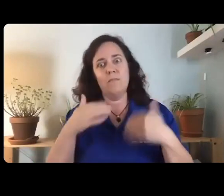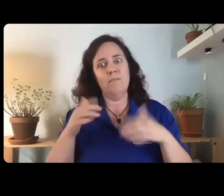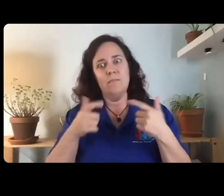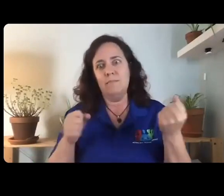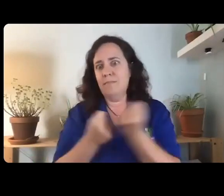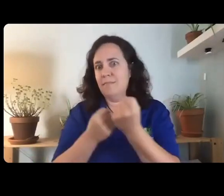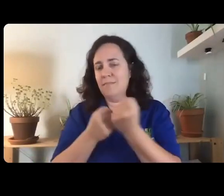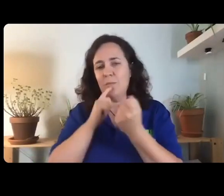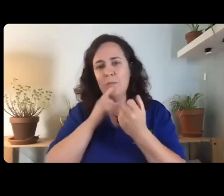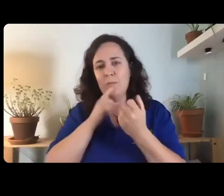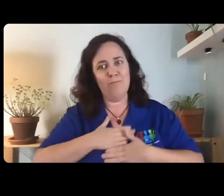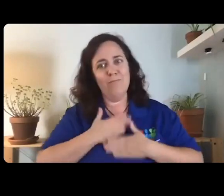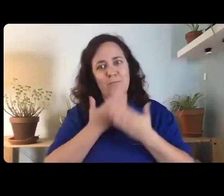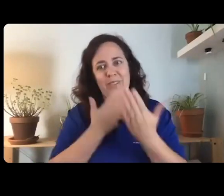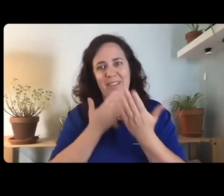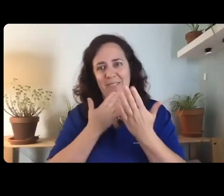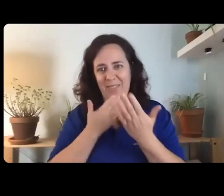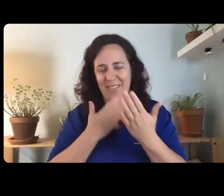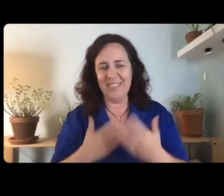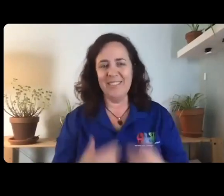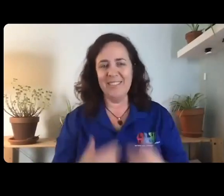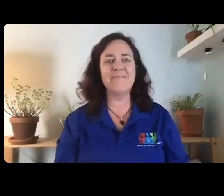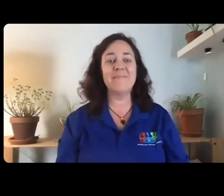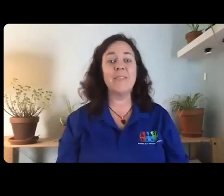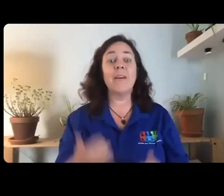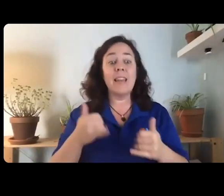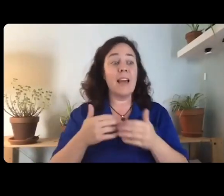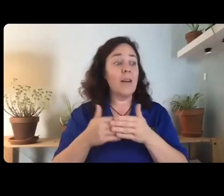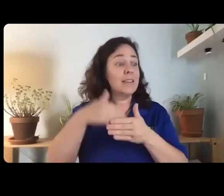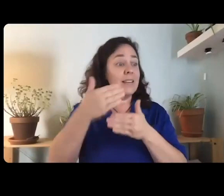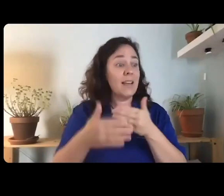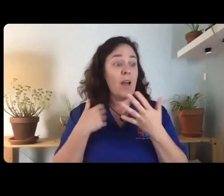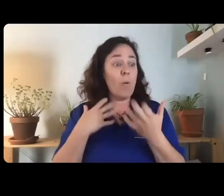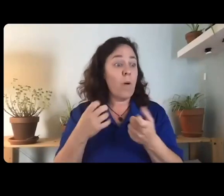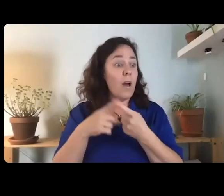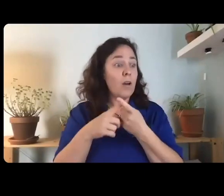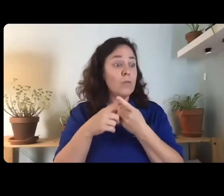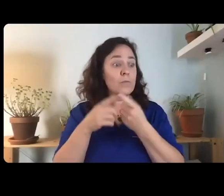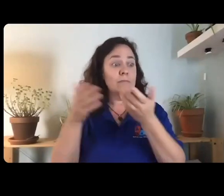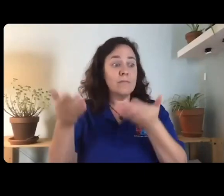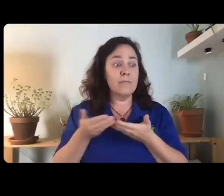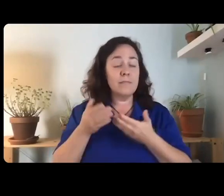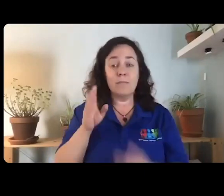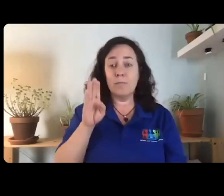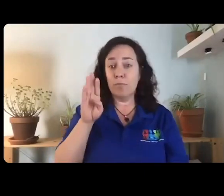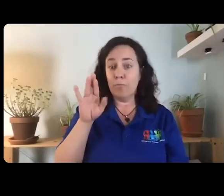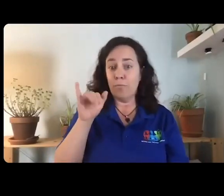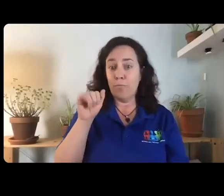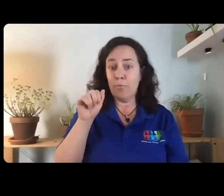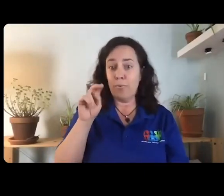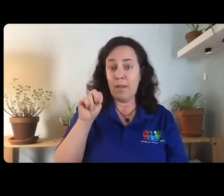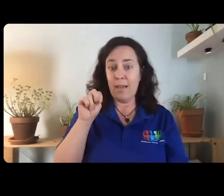the Deaf and Gallaudet University. So we're very appreciative of their sponsorship of this event also.